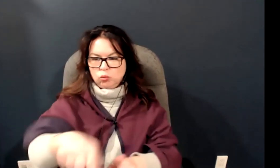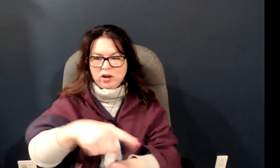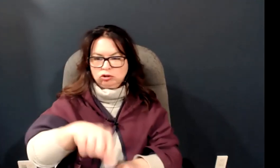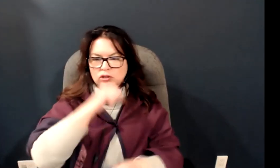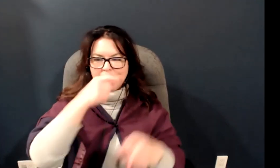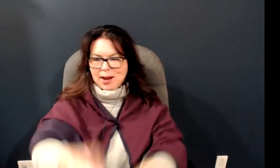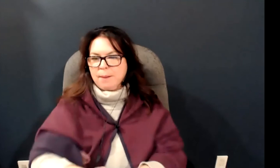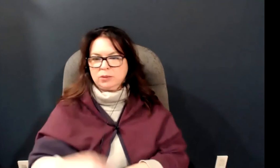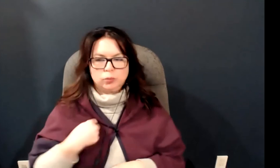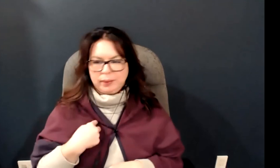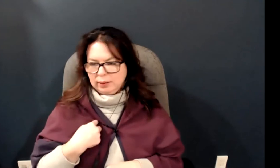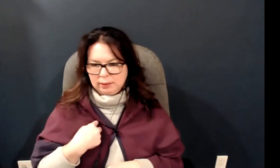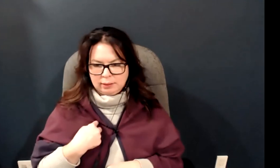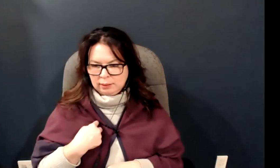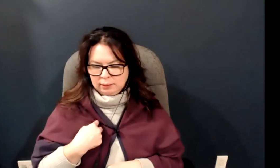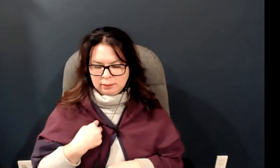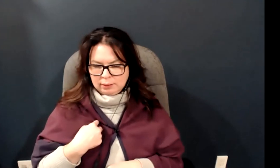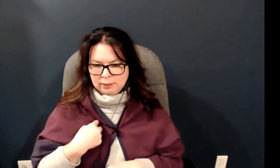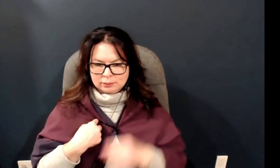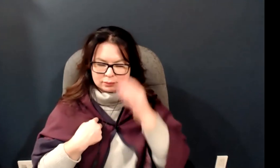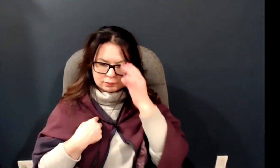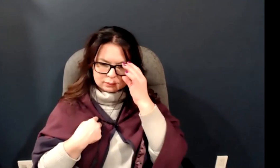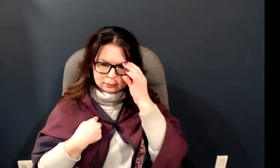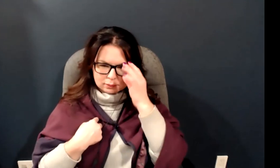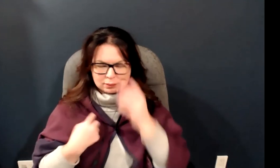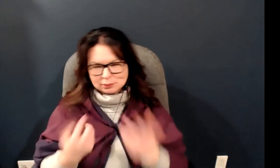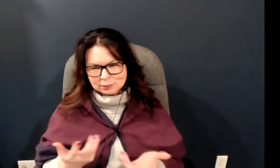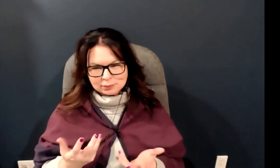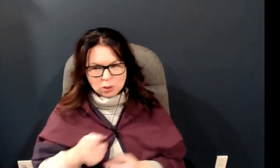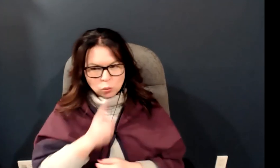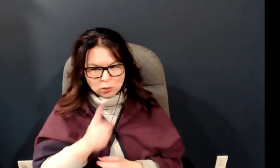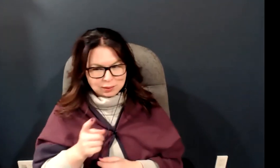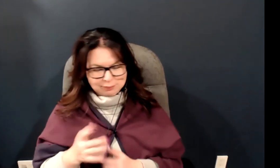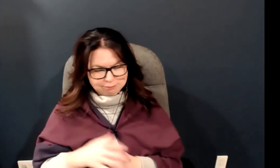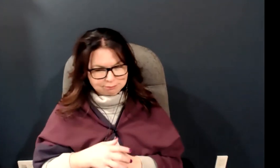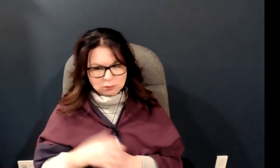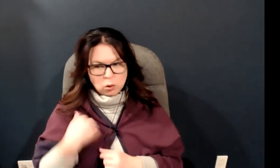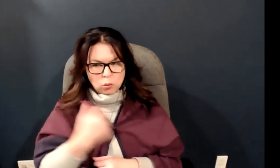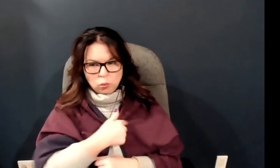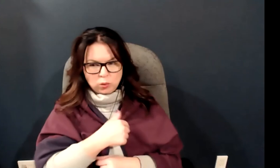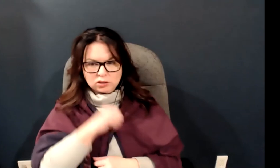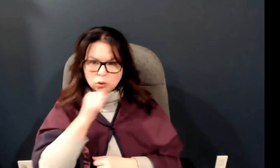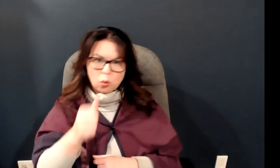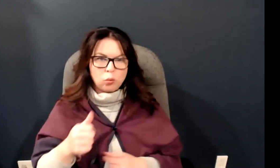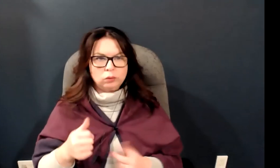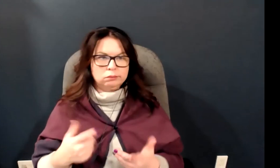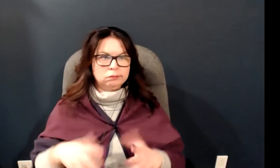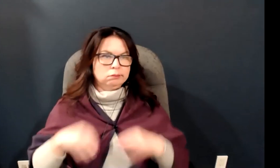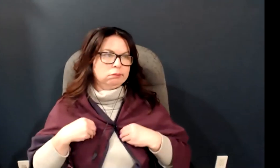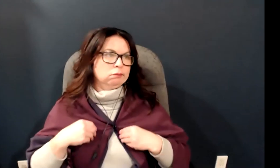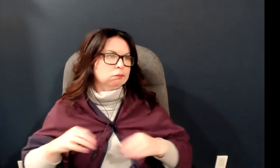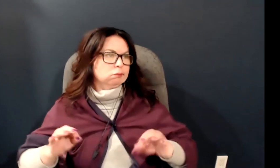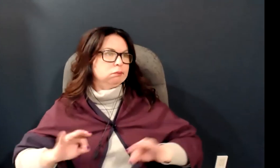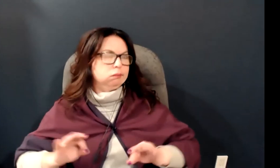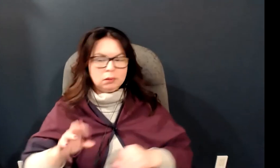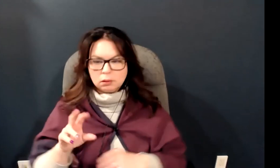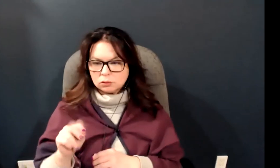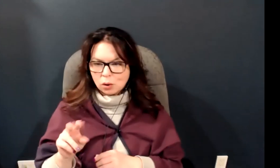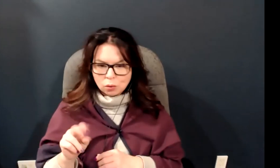no, not yet but I can't offer any real in depth information. I know it was Walter White